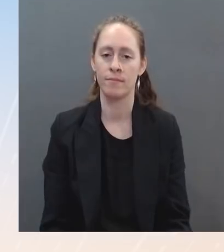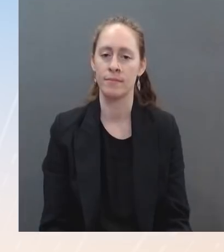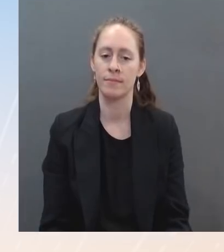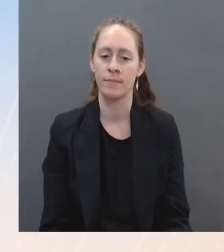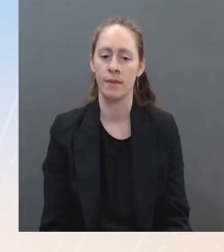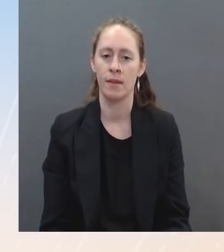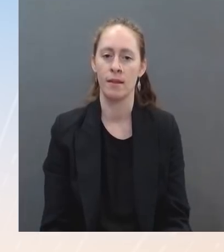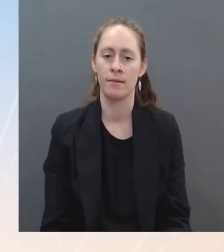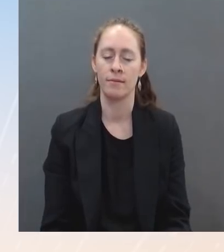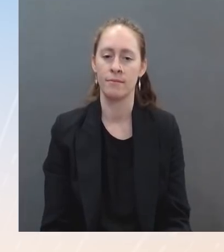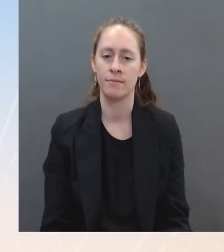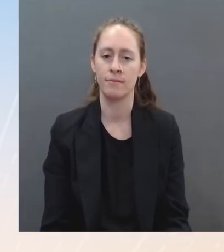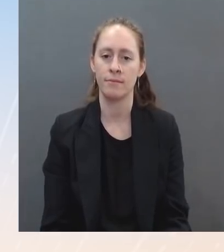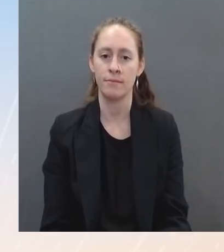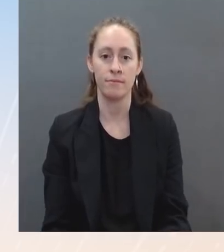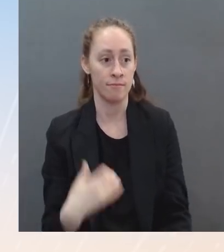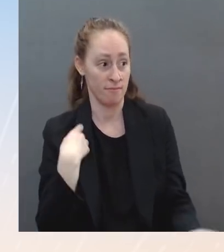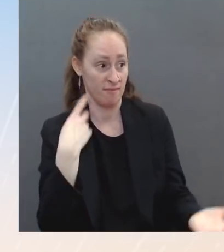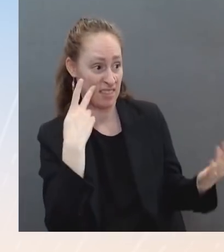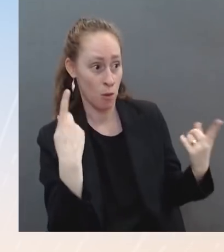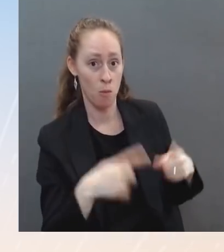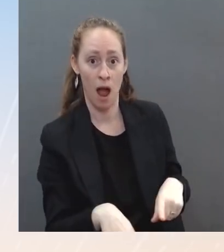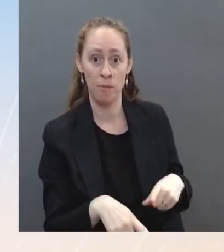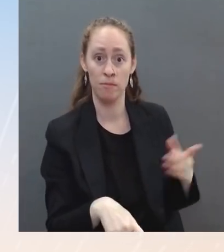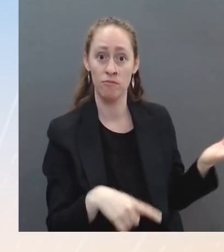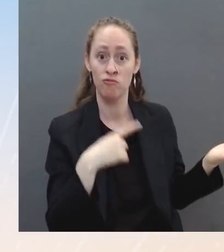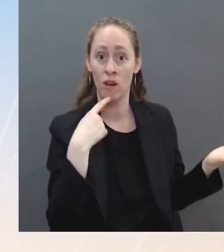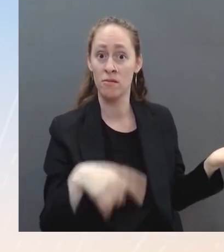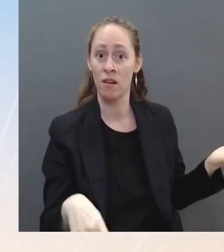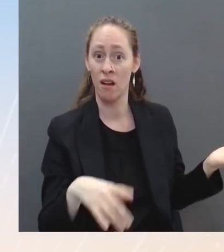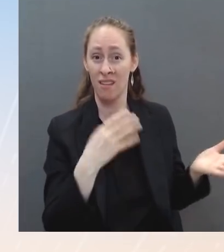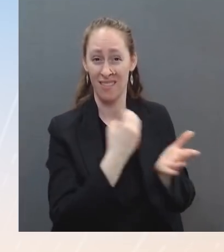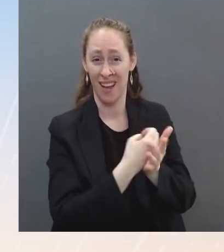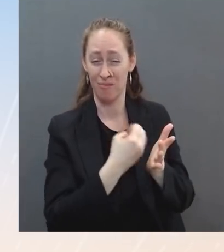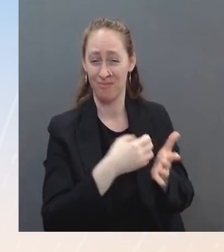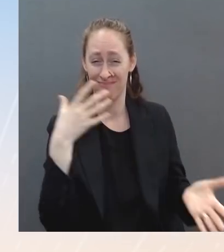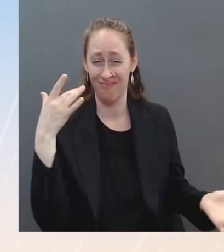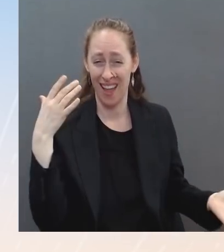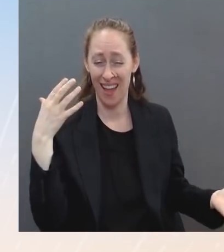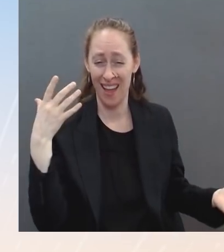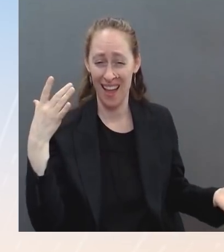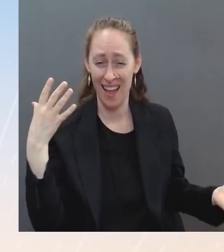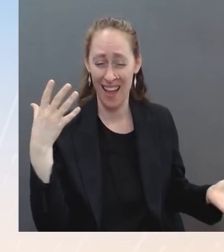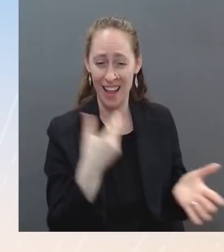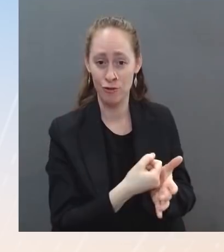we've seen the ruble collapse. You know, the impact of his choice has been significant.